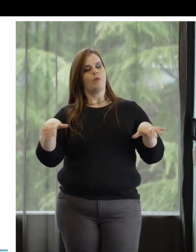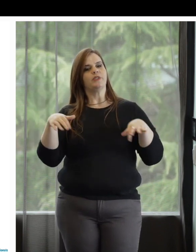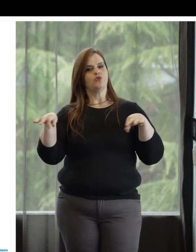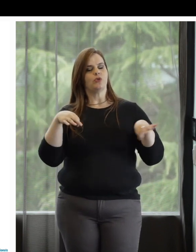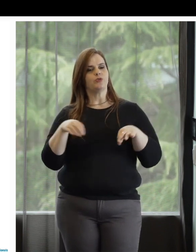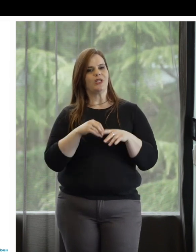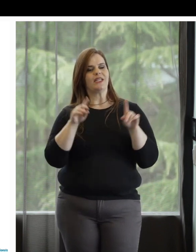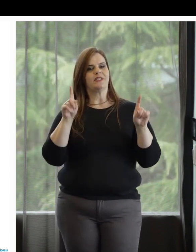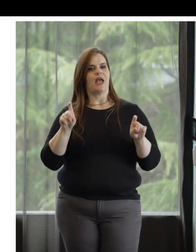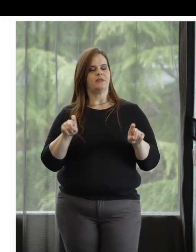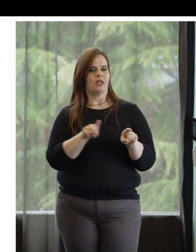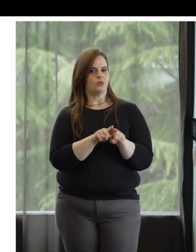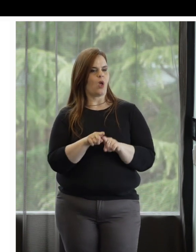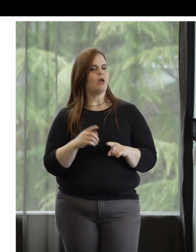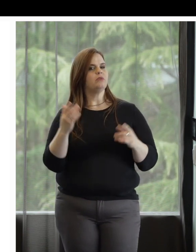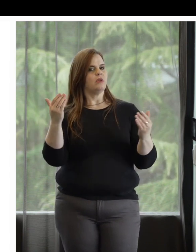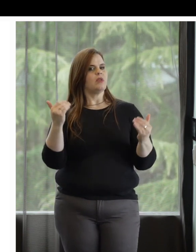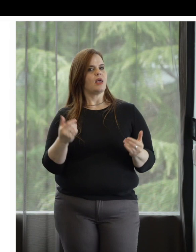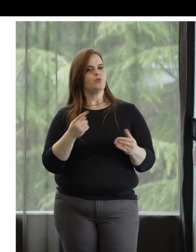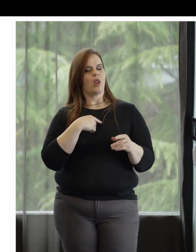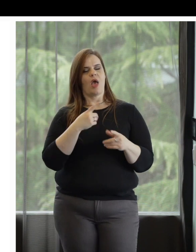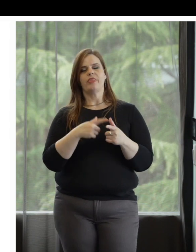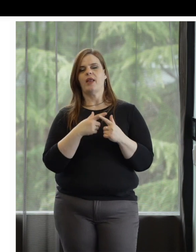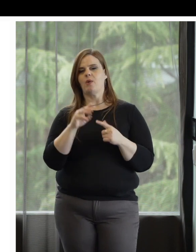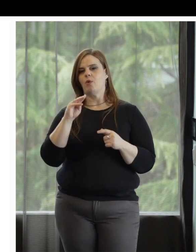slide and I will wrap up quickly.